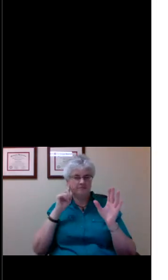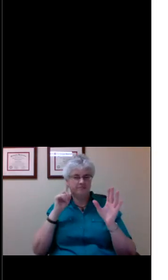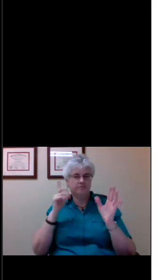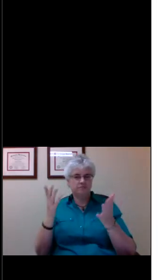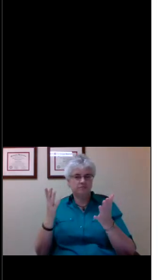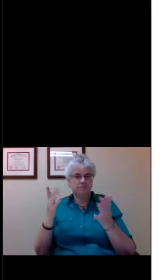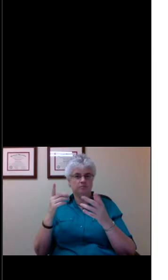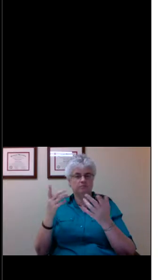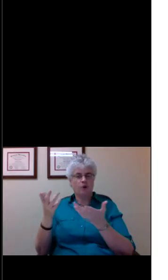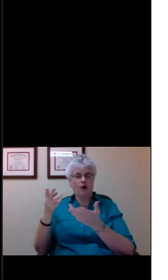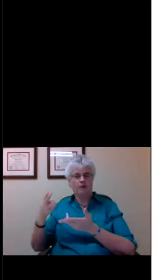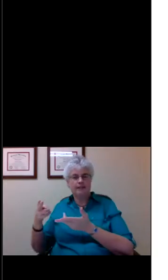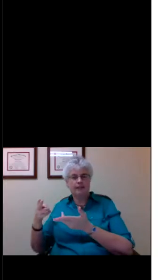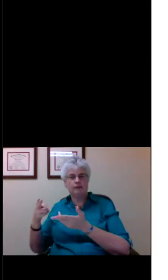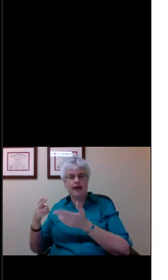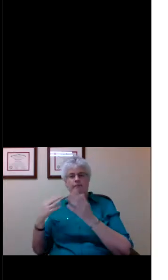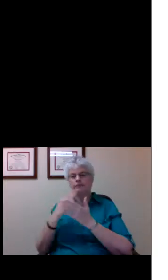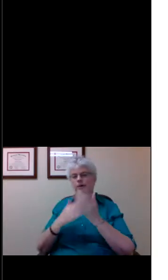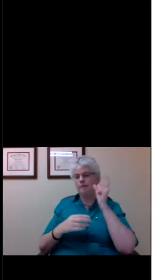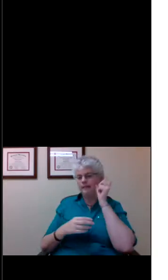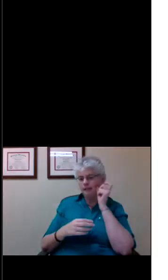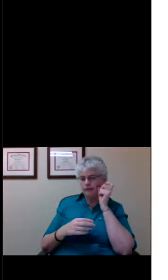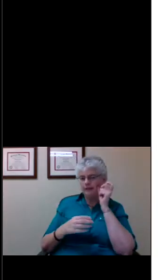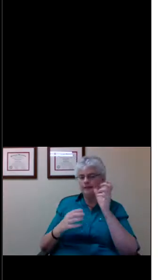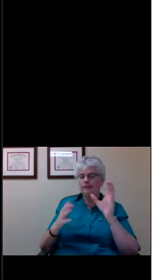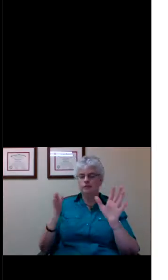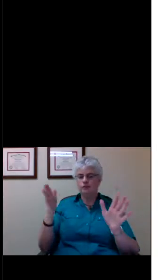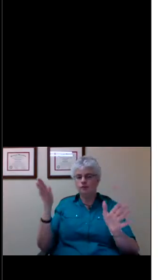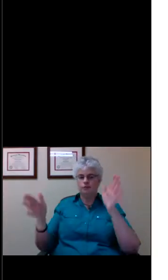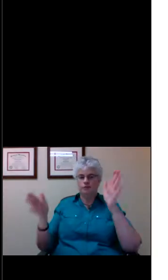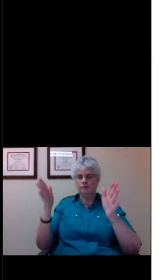somebody who can't hear anything then that's more of a Deaf person. A Hard-